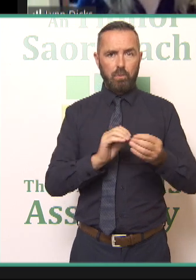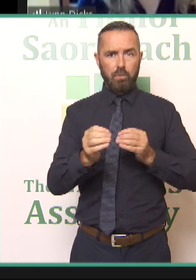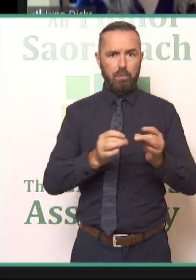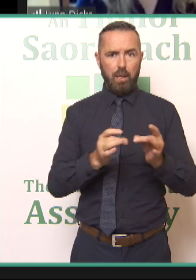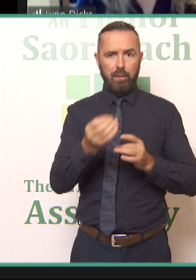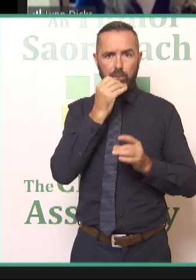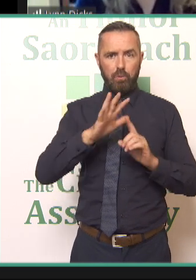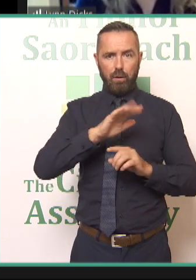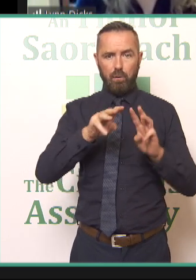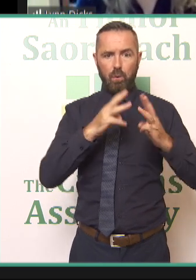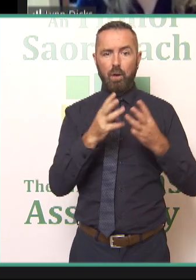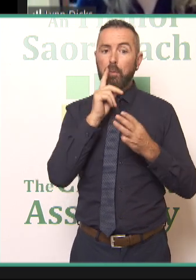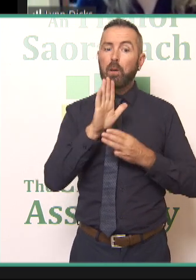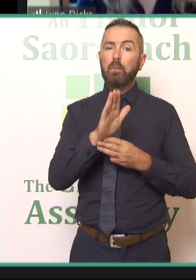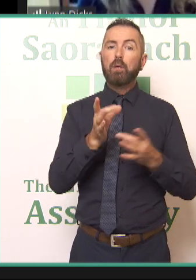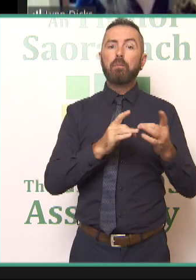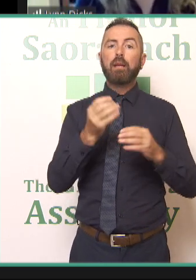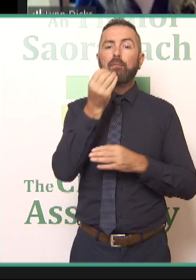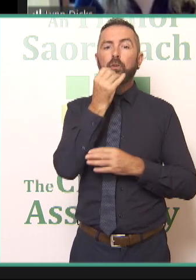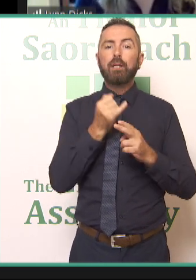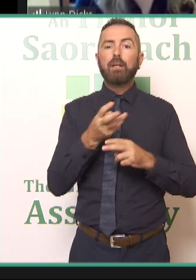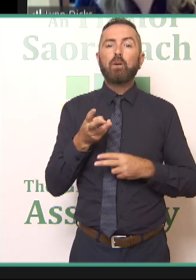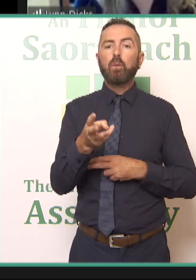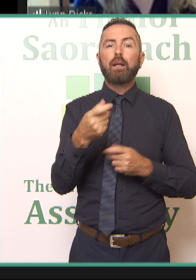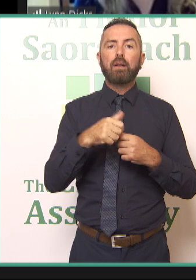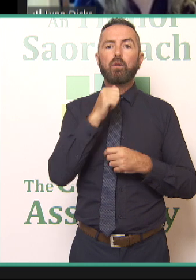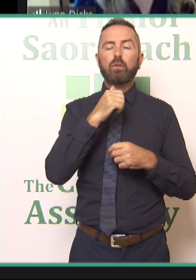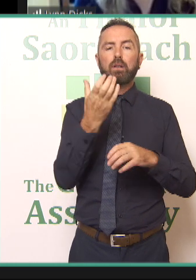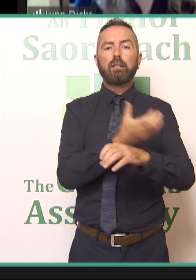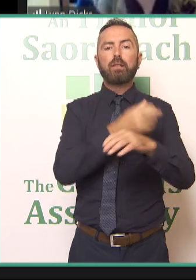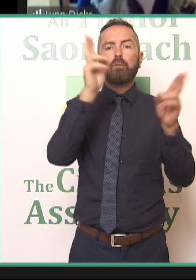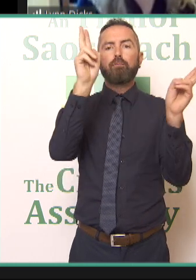but we have to produce food in a way that doesn't continually degrade the soil cause